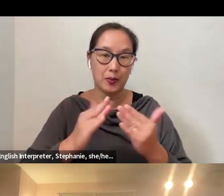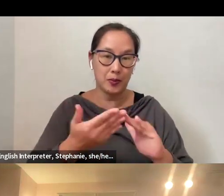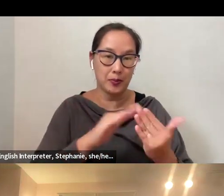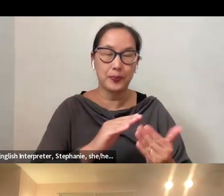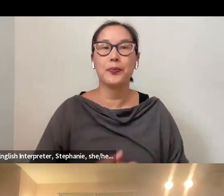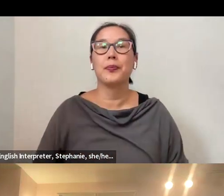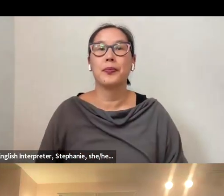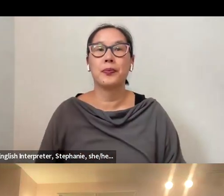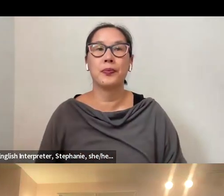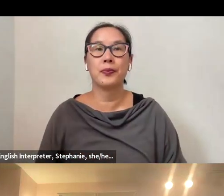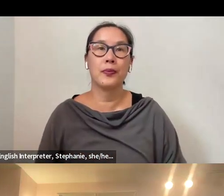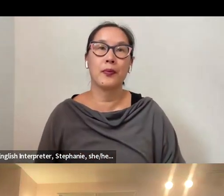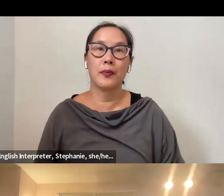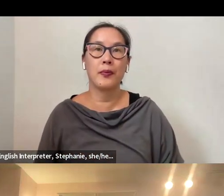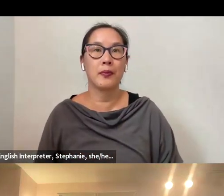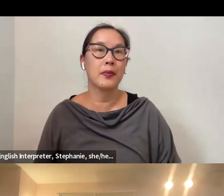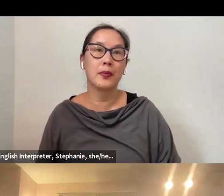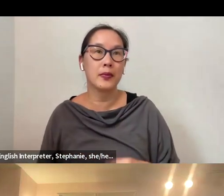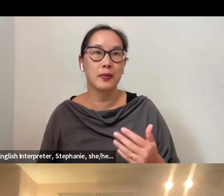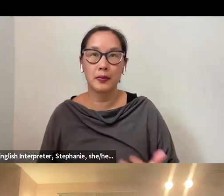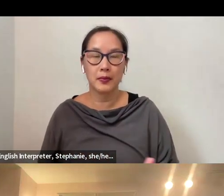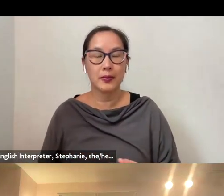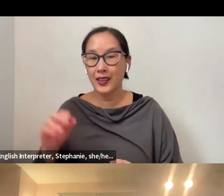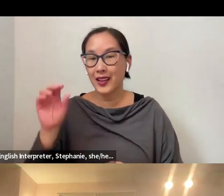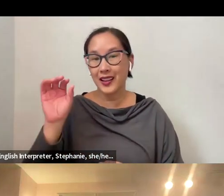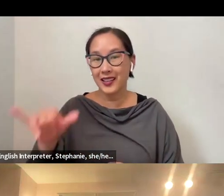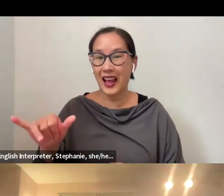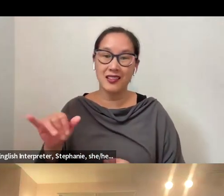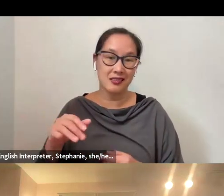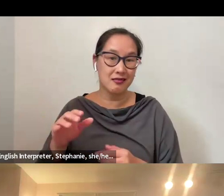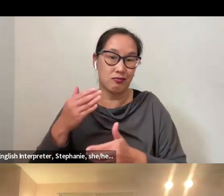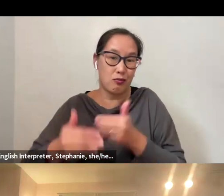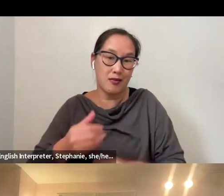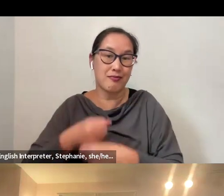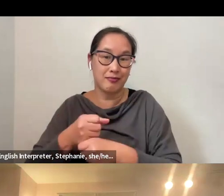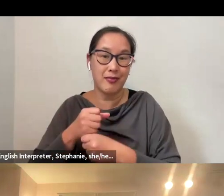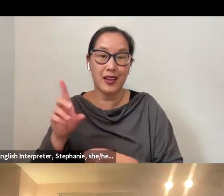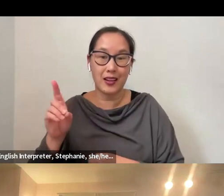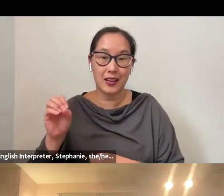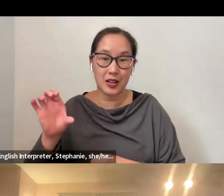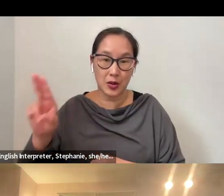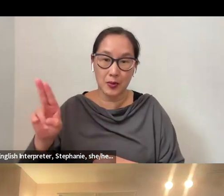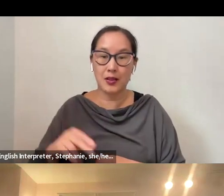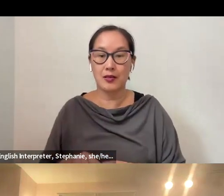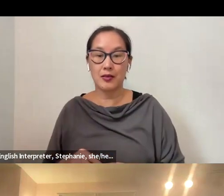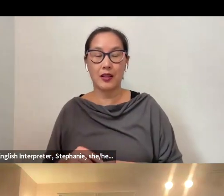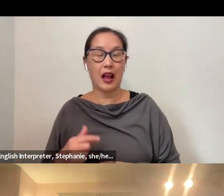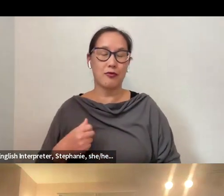And that was sort of the premise of doing a personal documentary. I have a strong belief in personal documentaries.